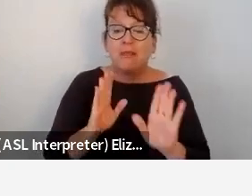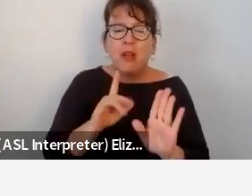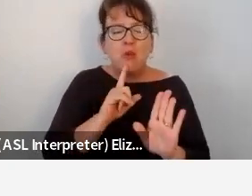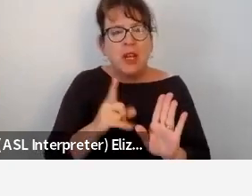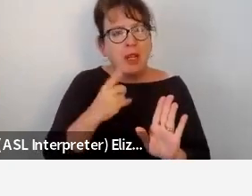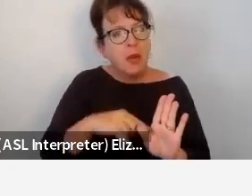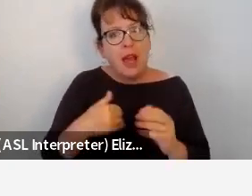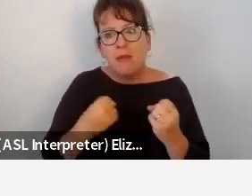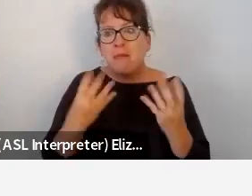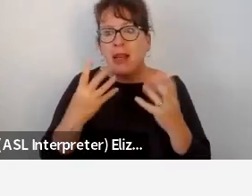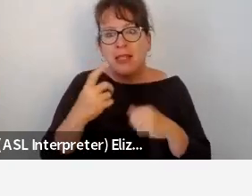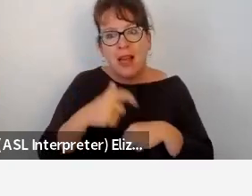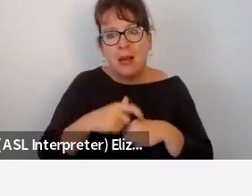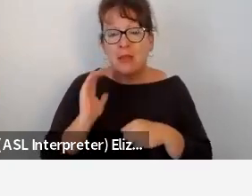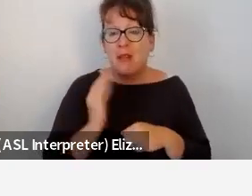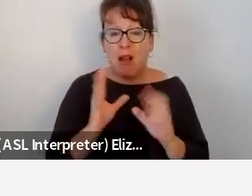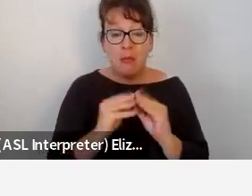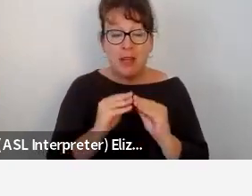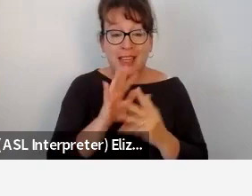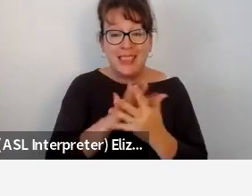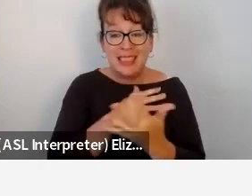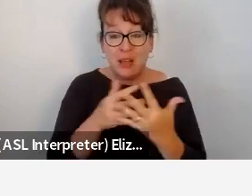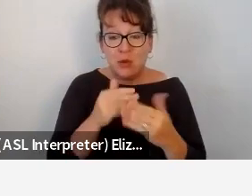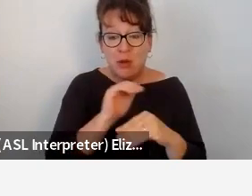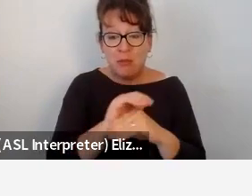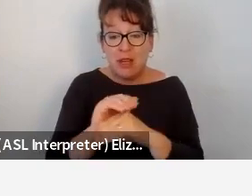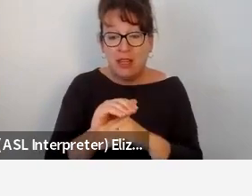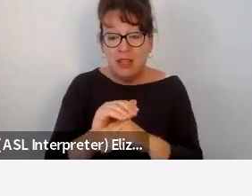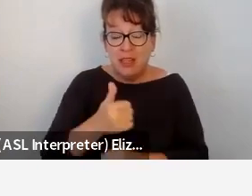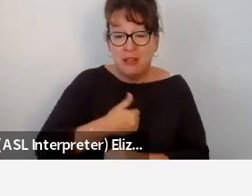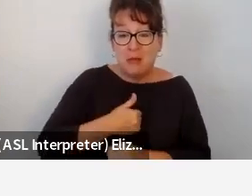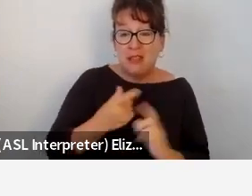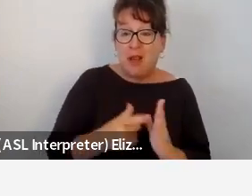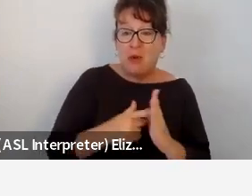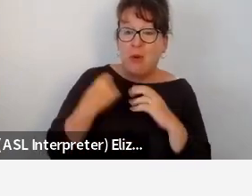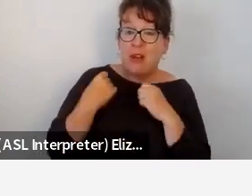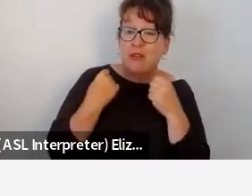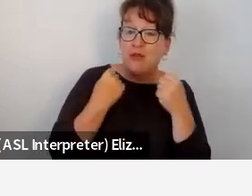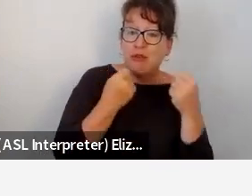we think we can support those thoughtful planning efforts. Next slide.